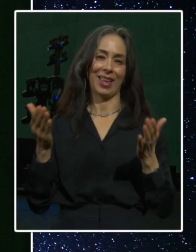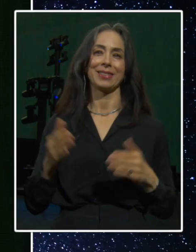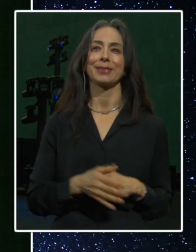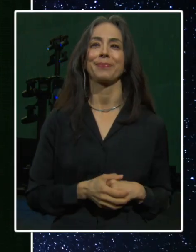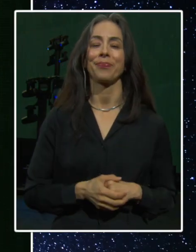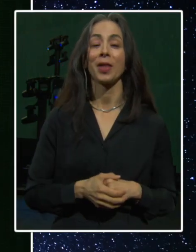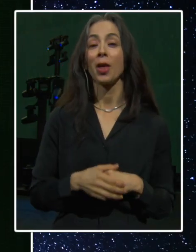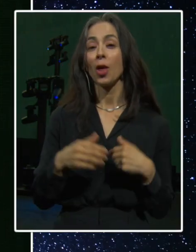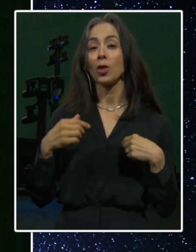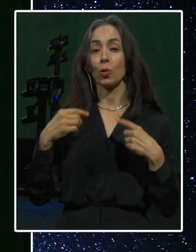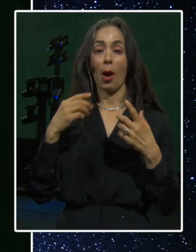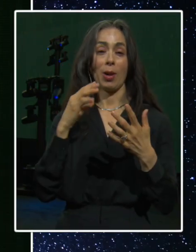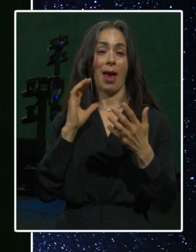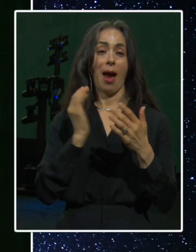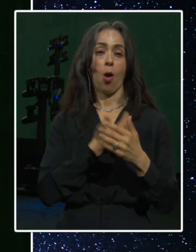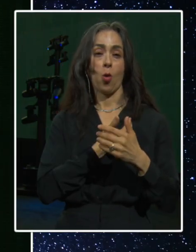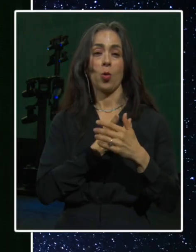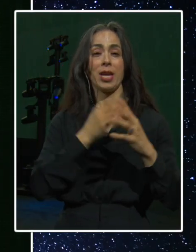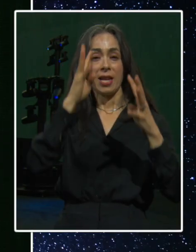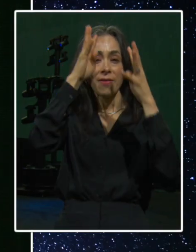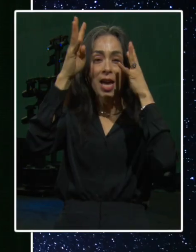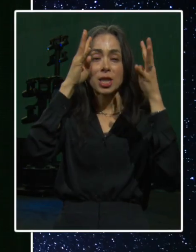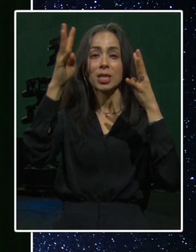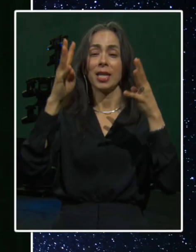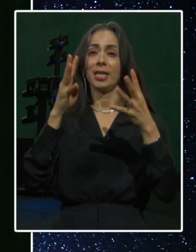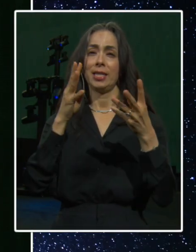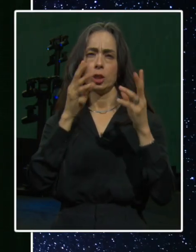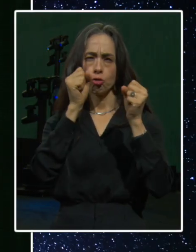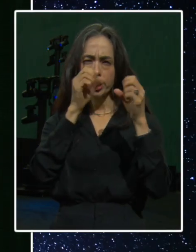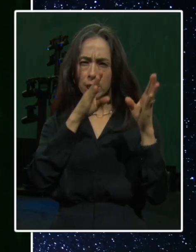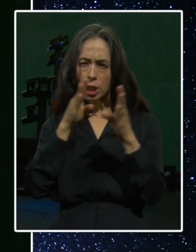Through our innovation, strategic acquisitions, and partnerships,